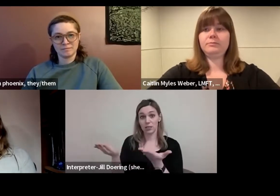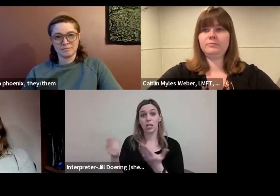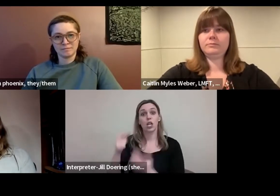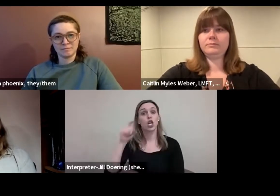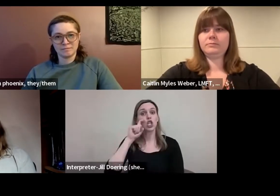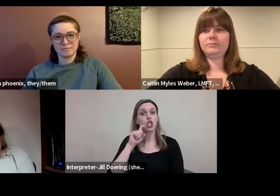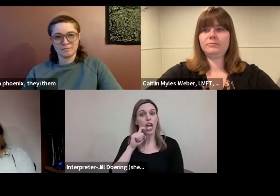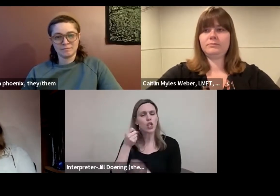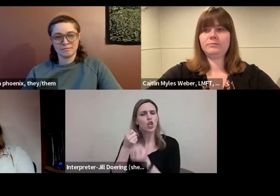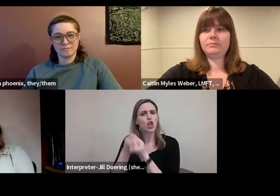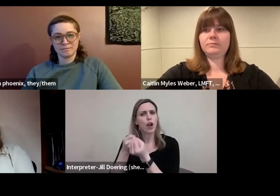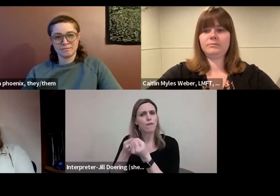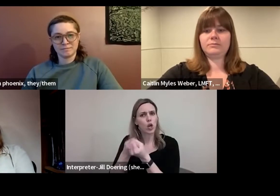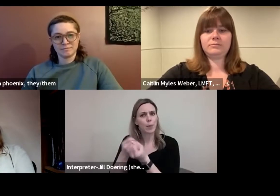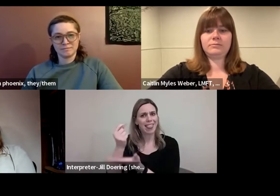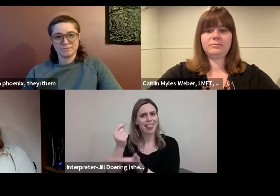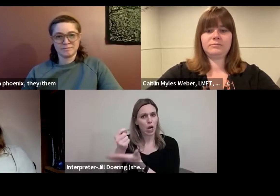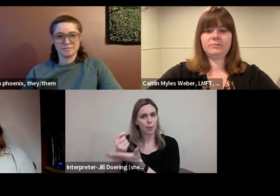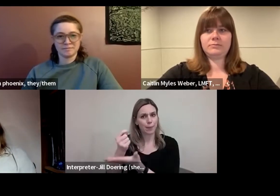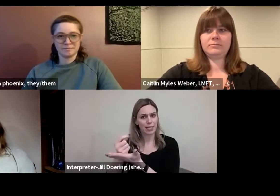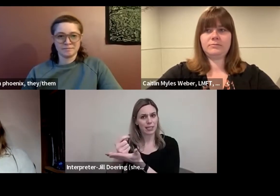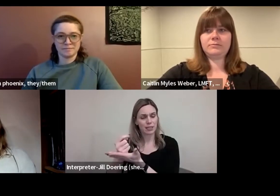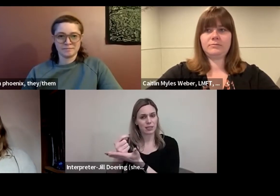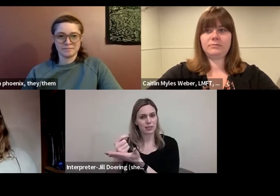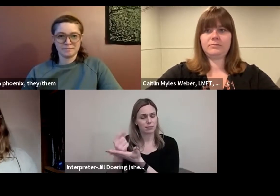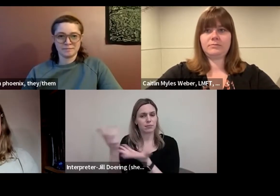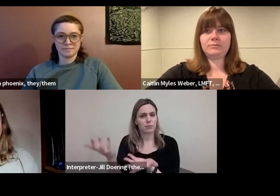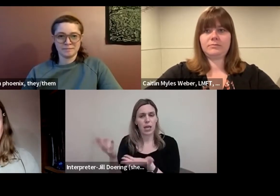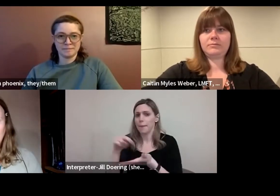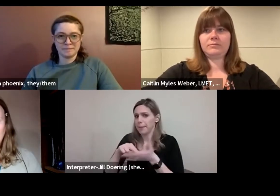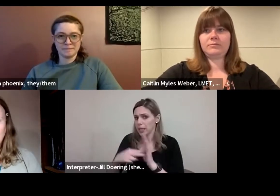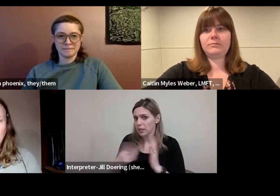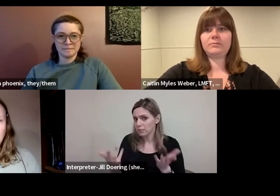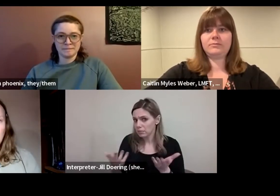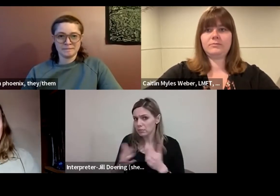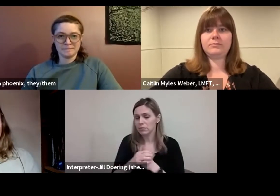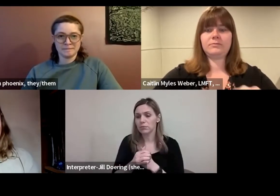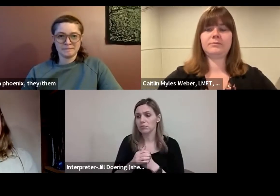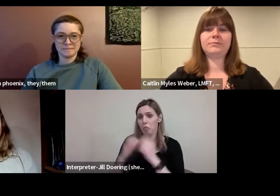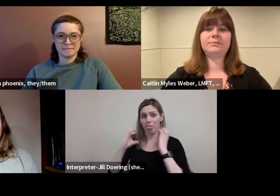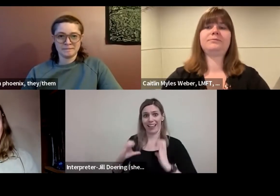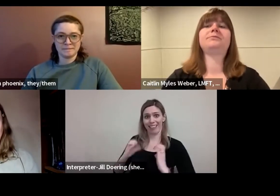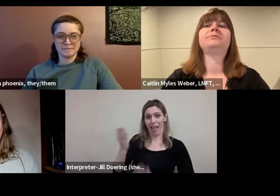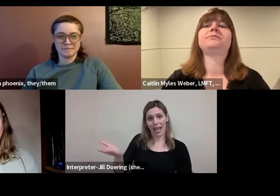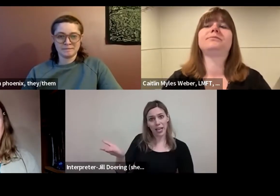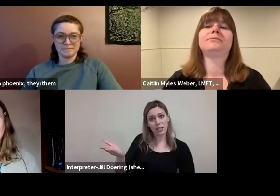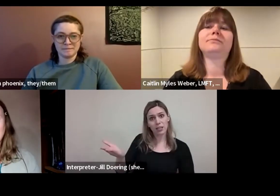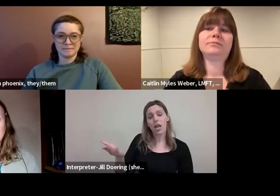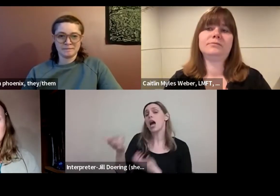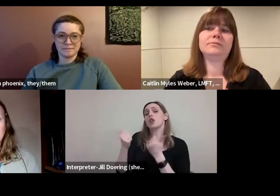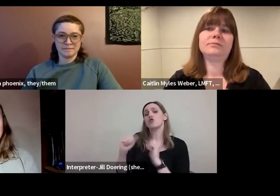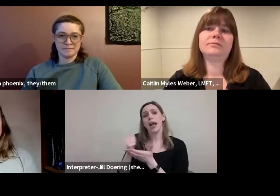which is basically giving the client the ability to explore and understand themselves in this space,